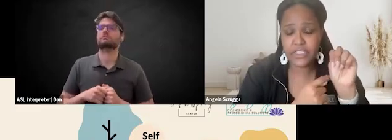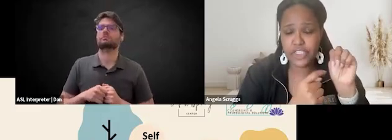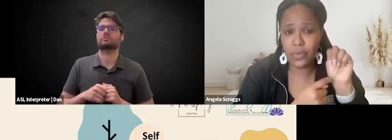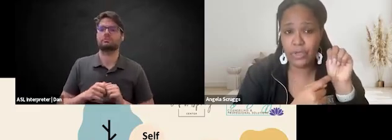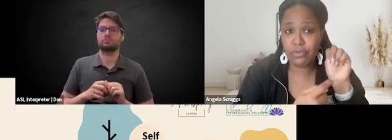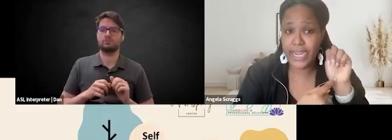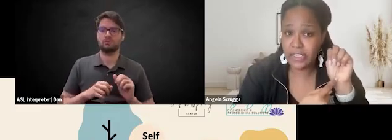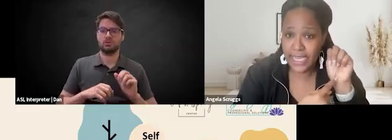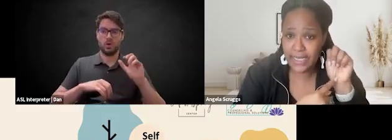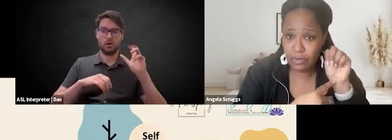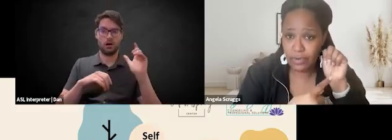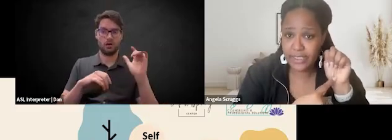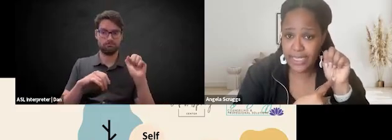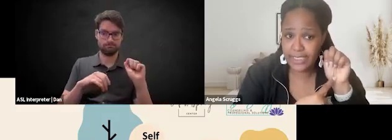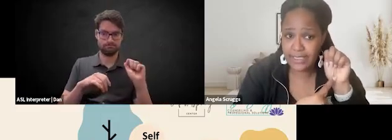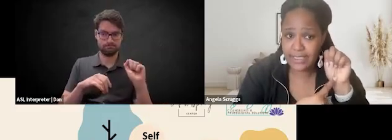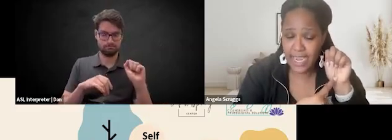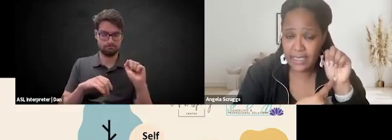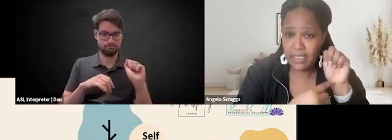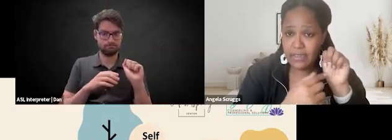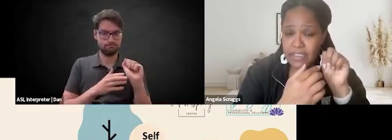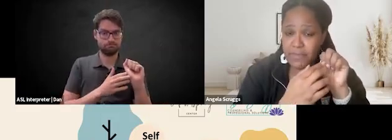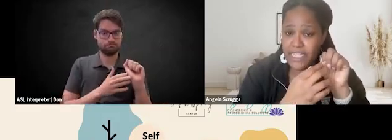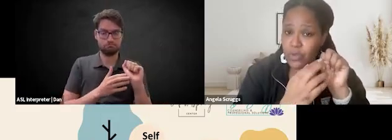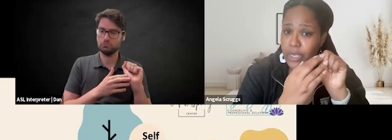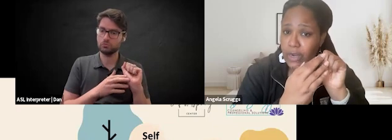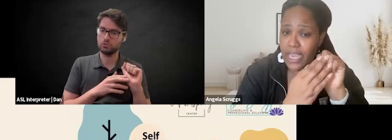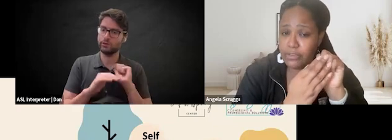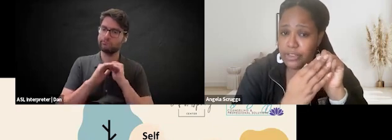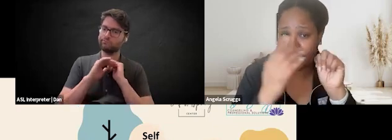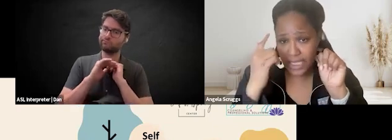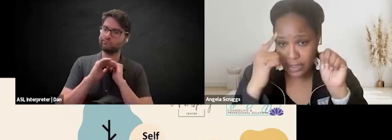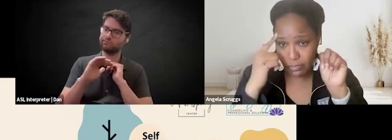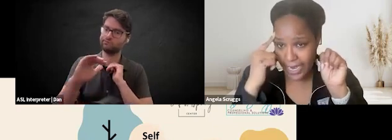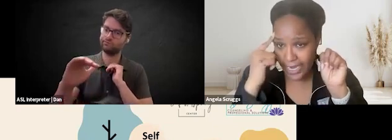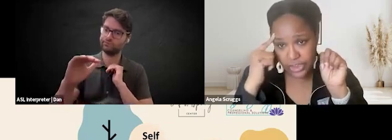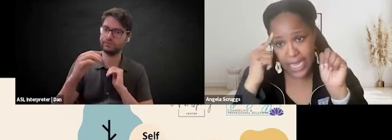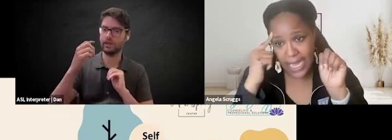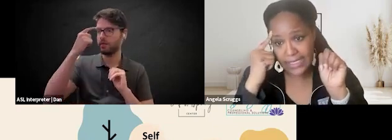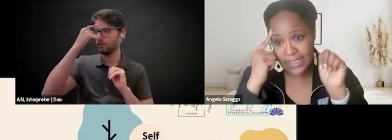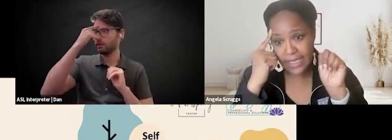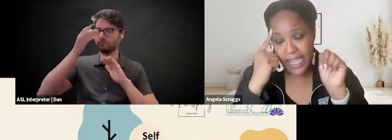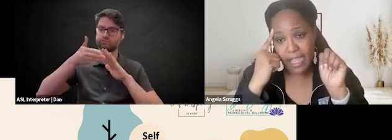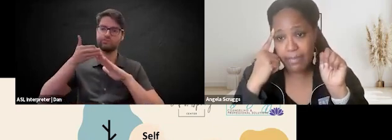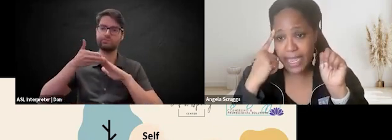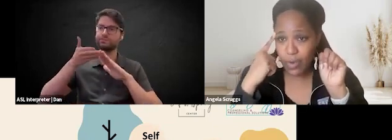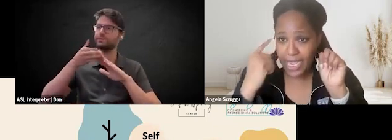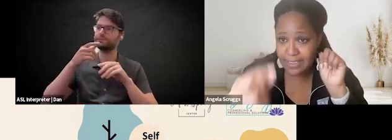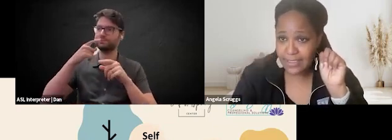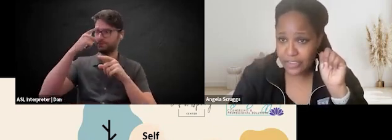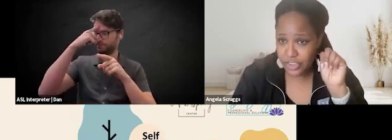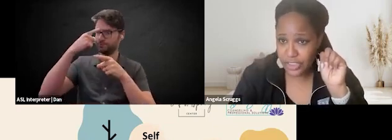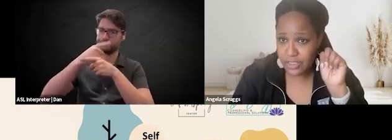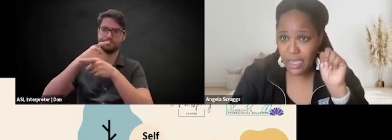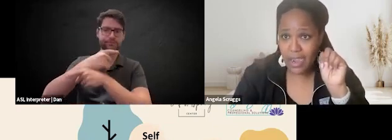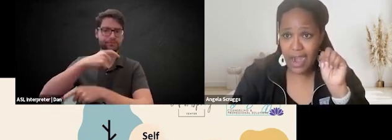this is showing regulate-- a regulated state. This means that we are able to think, rationalize, and make wise decisions.